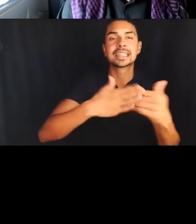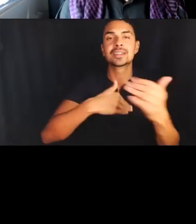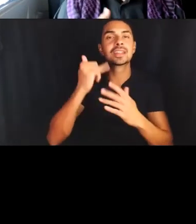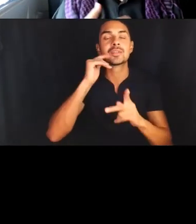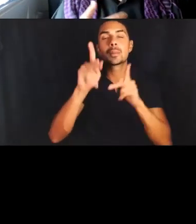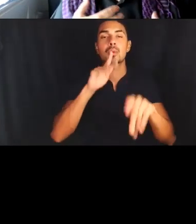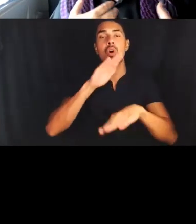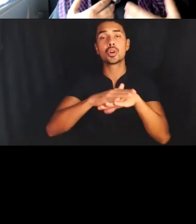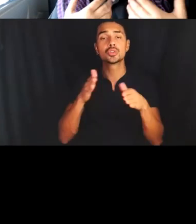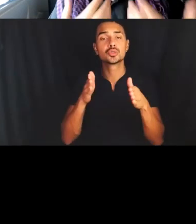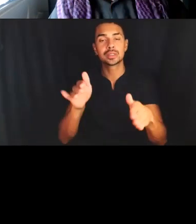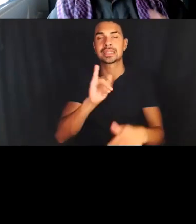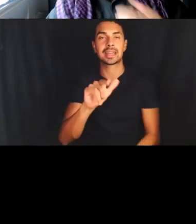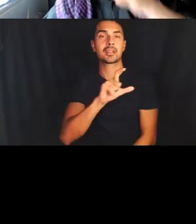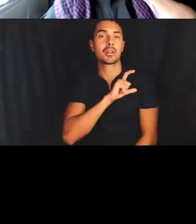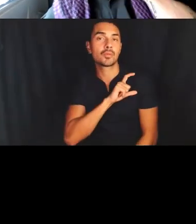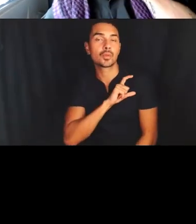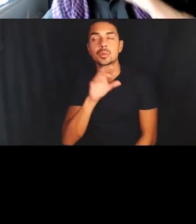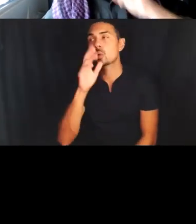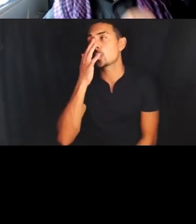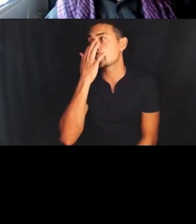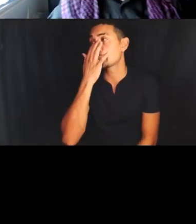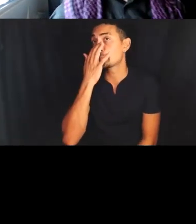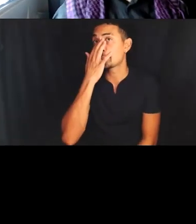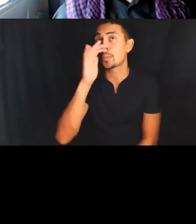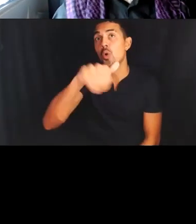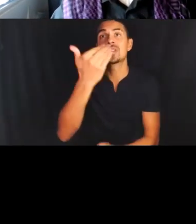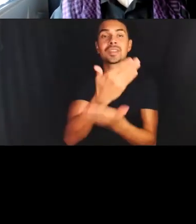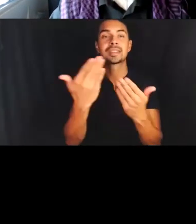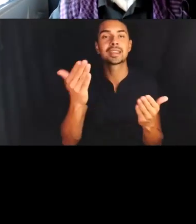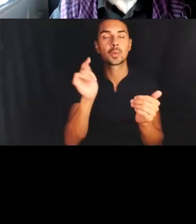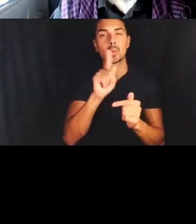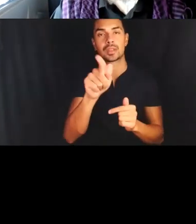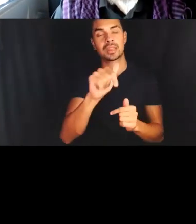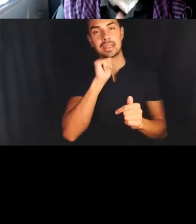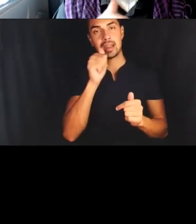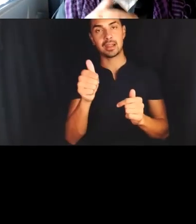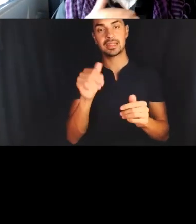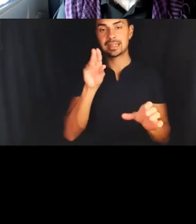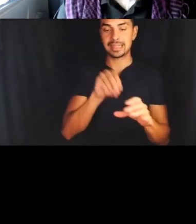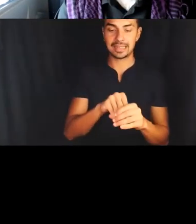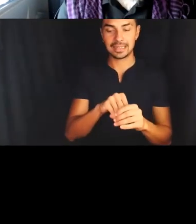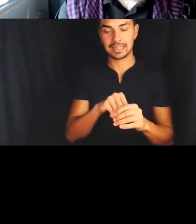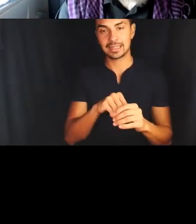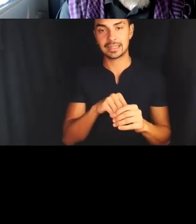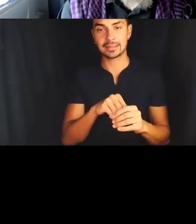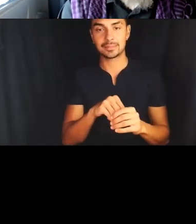like law enforcement or doing other things where they're not in a hard and fast office.